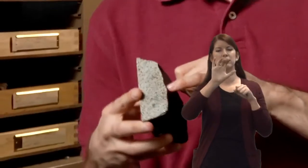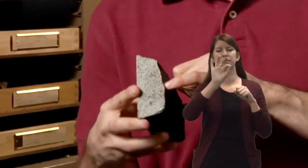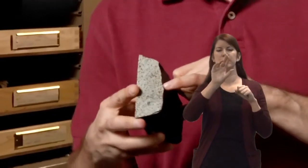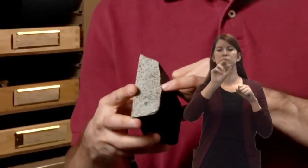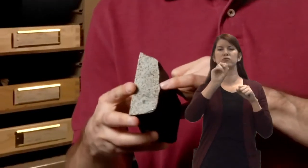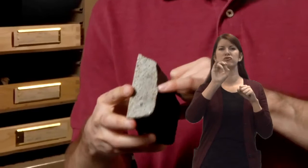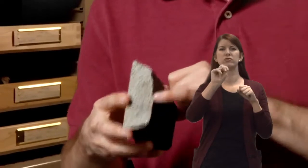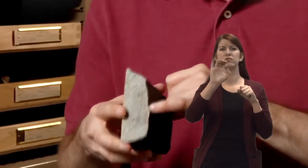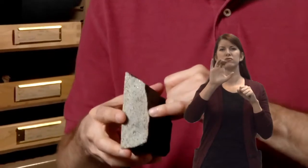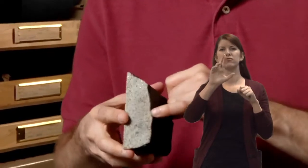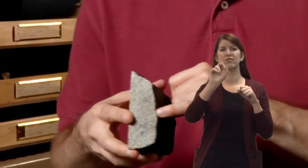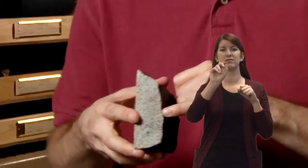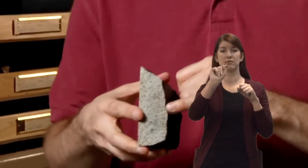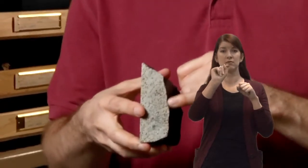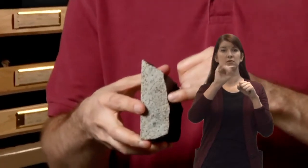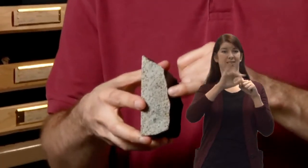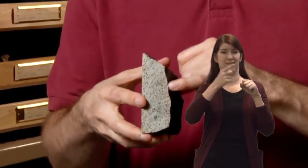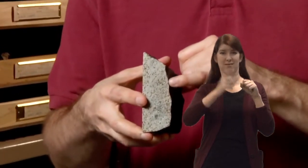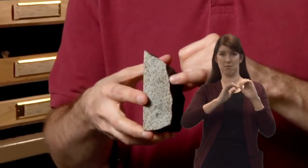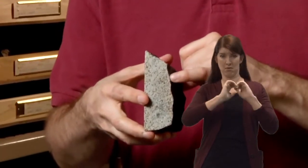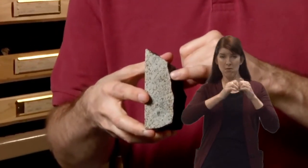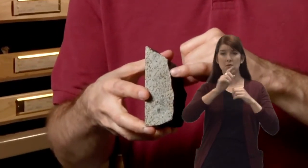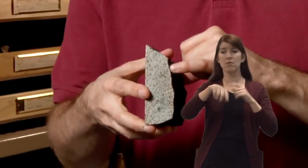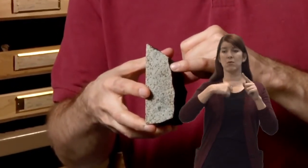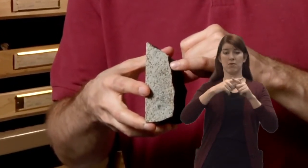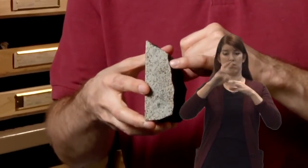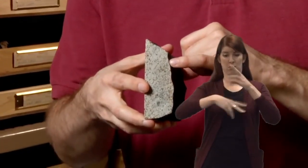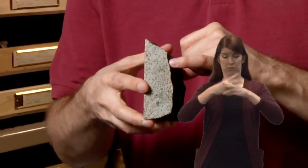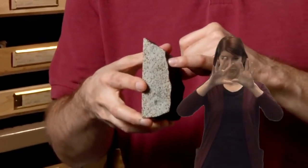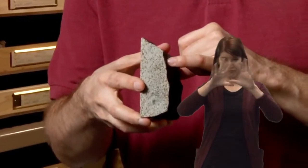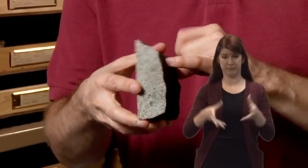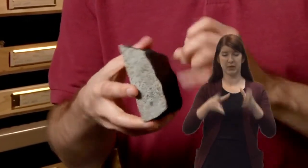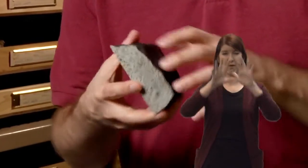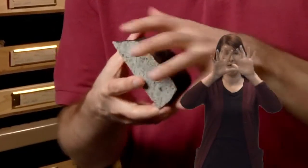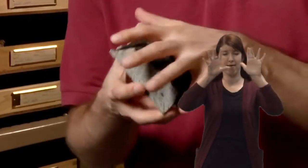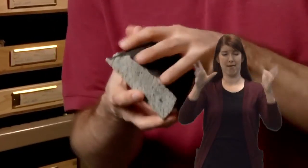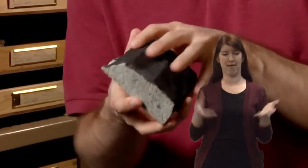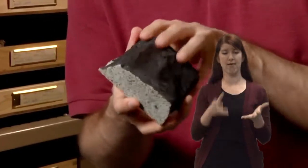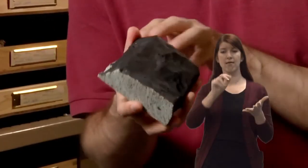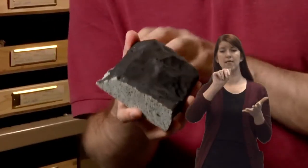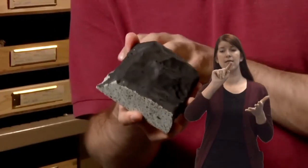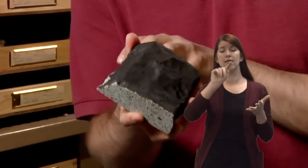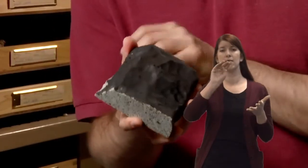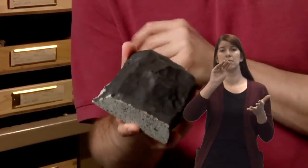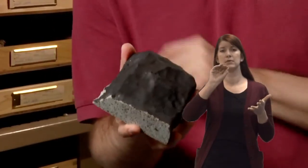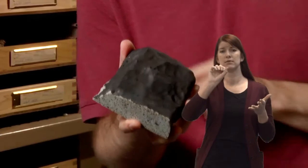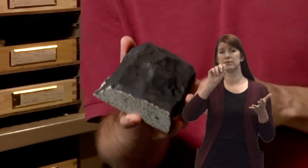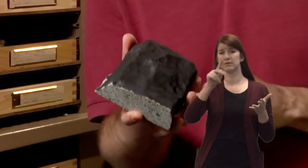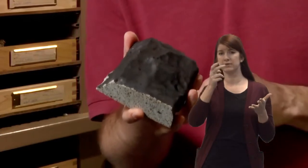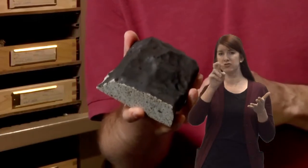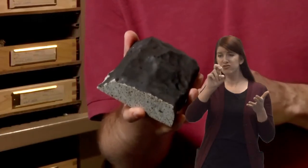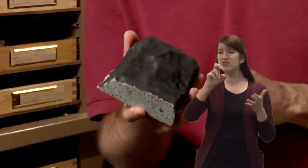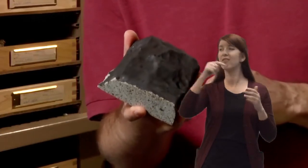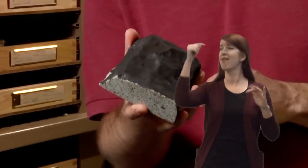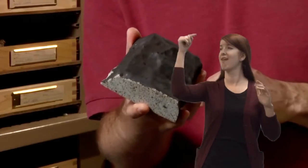and the fusion crust is what happens when the rock goes through the atmosphere and the skin of the meteorite actually heats up and begins to melt,